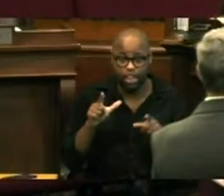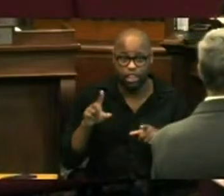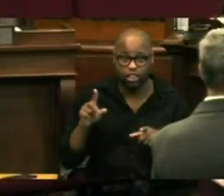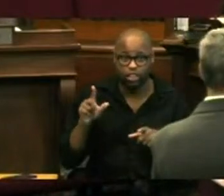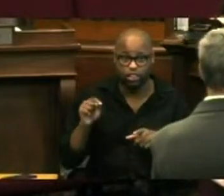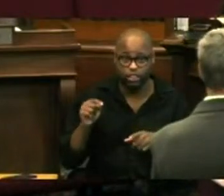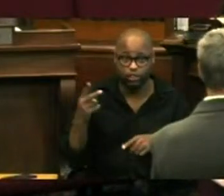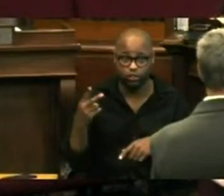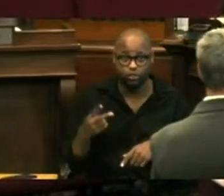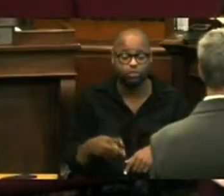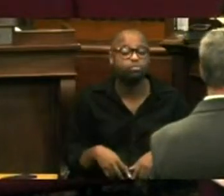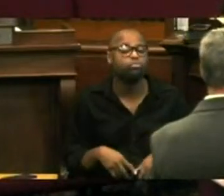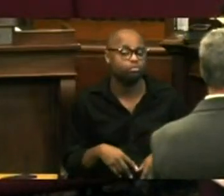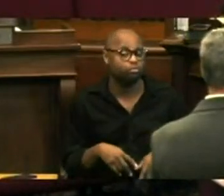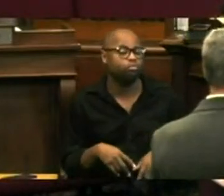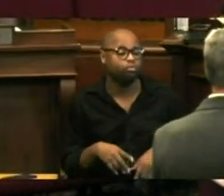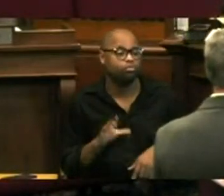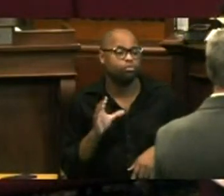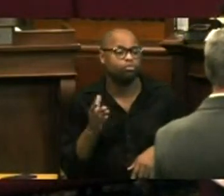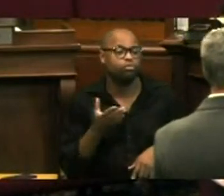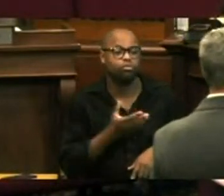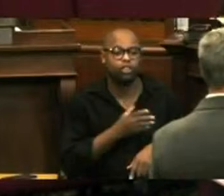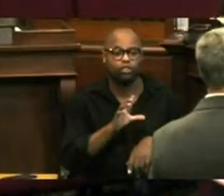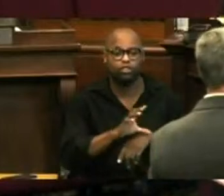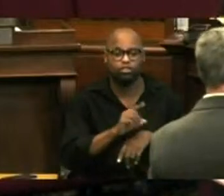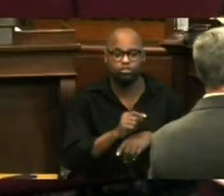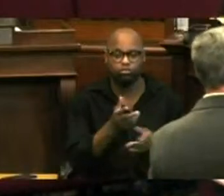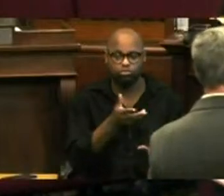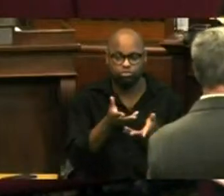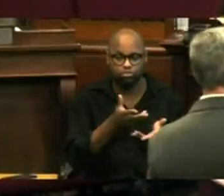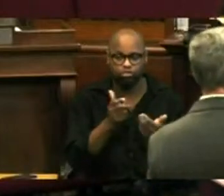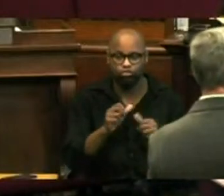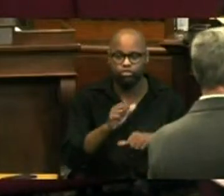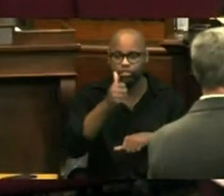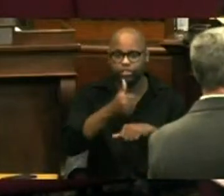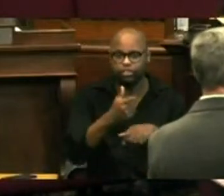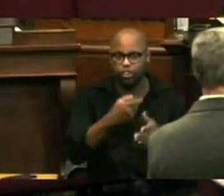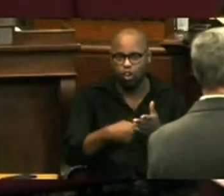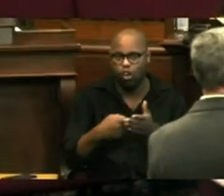with regards to options for compliance with that? We do we